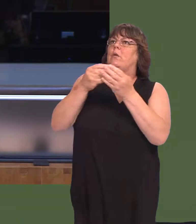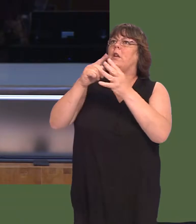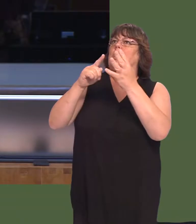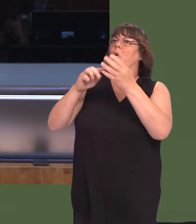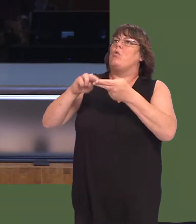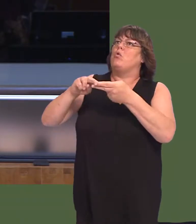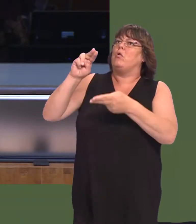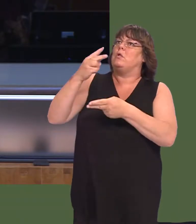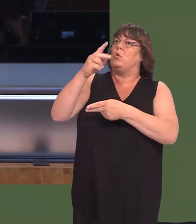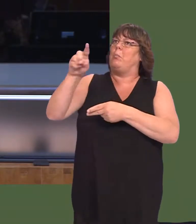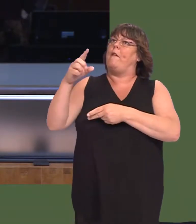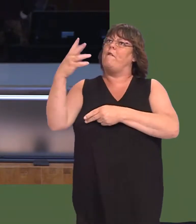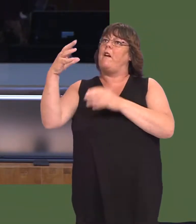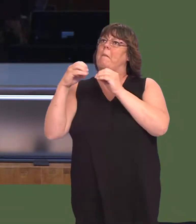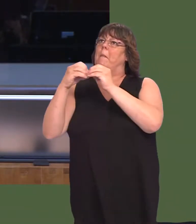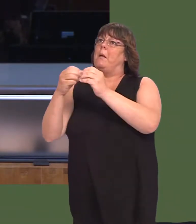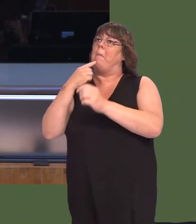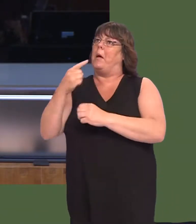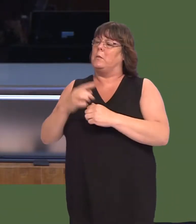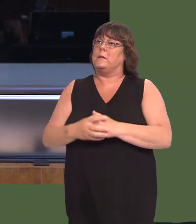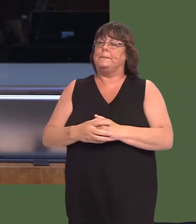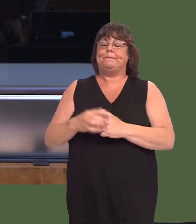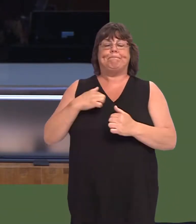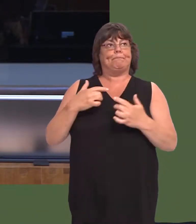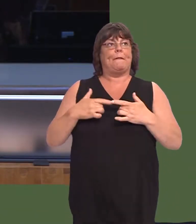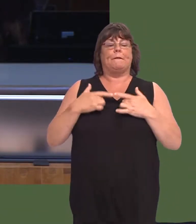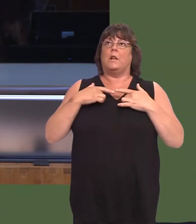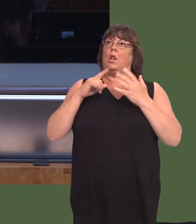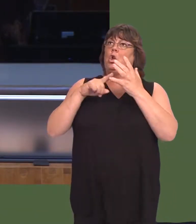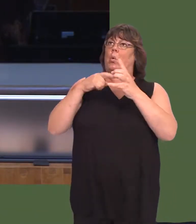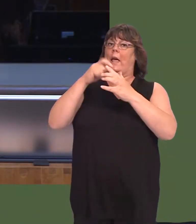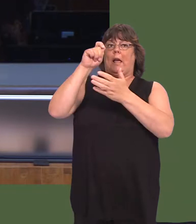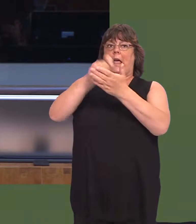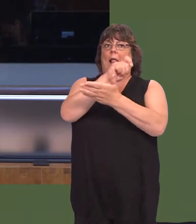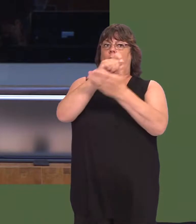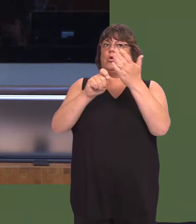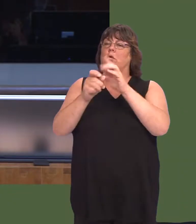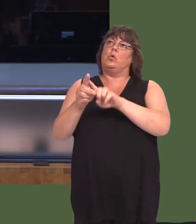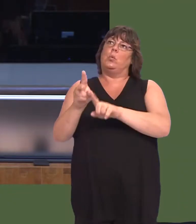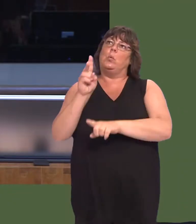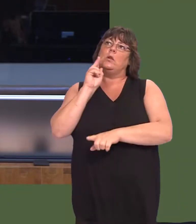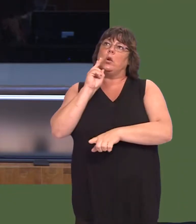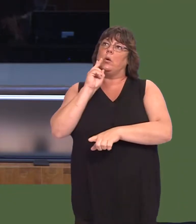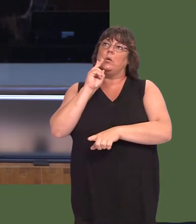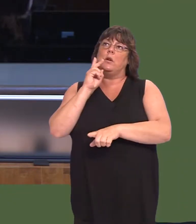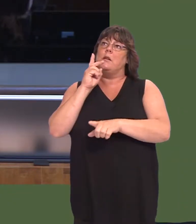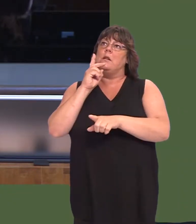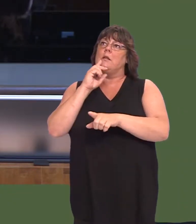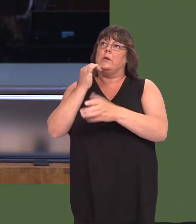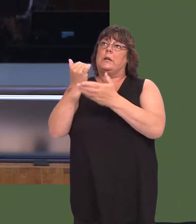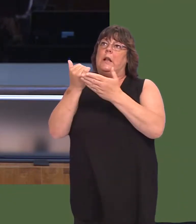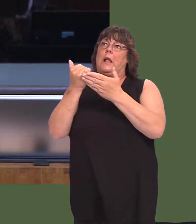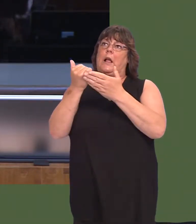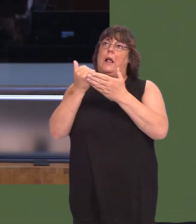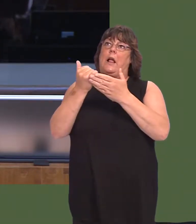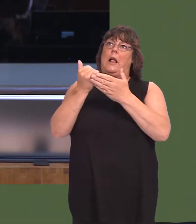Iím of the view that the UK election a fortnight ago did not deliver a mandate to leave the